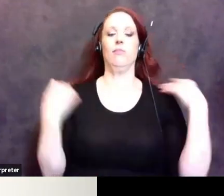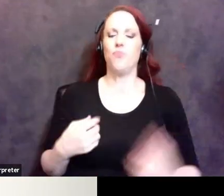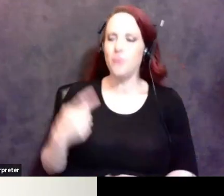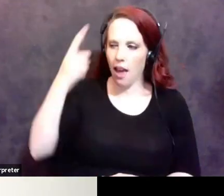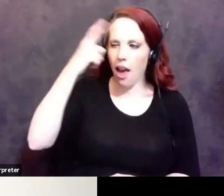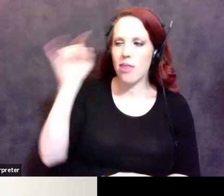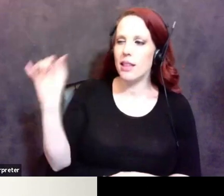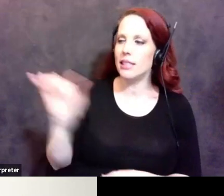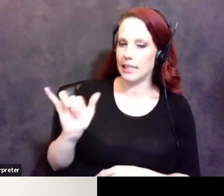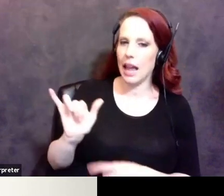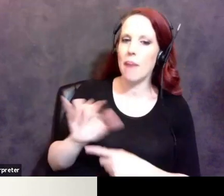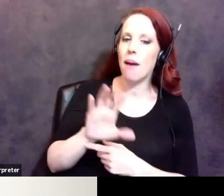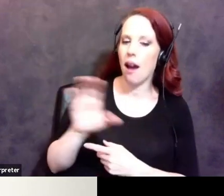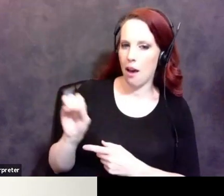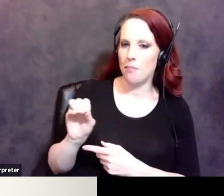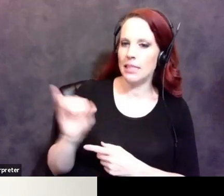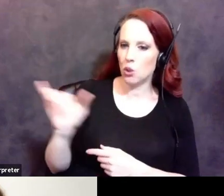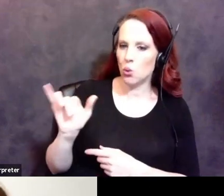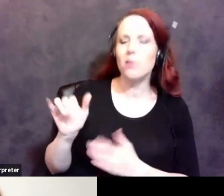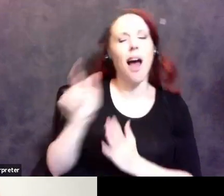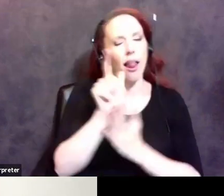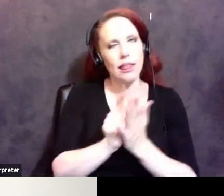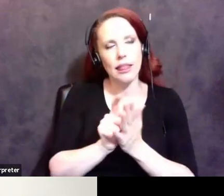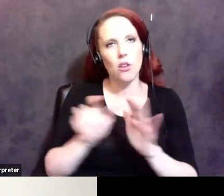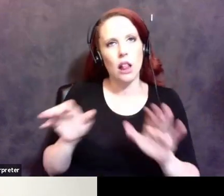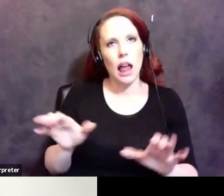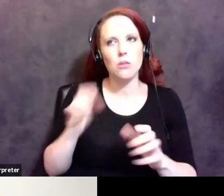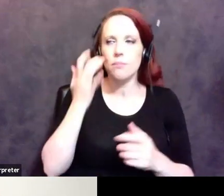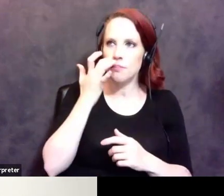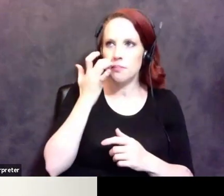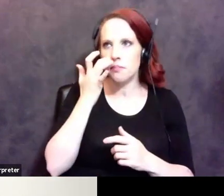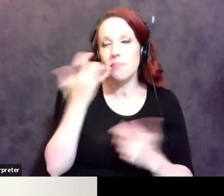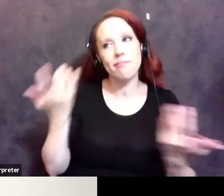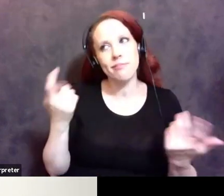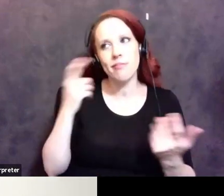companies too and not around legal action, well, I think legislation can make a difference